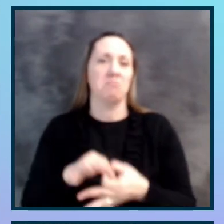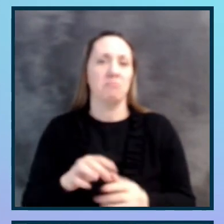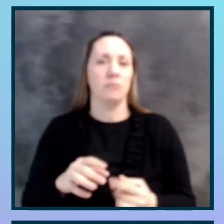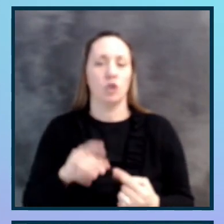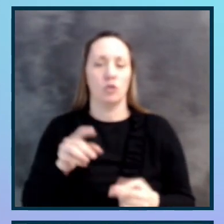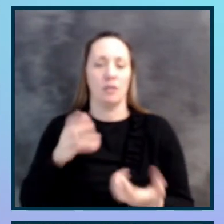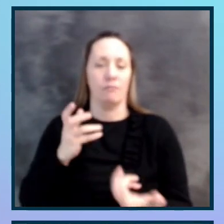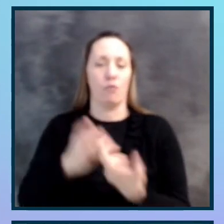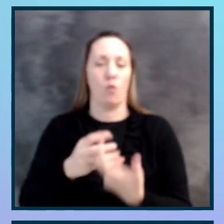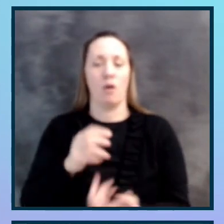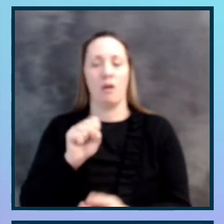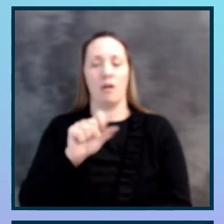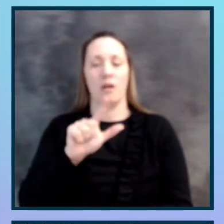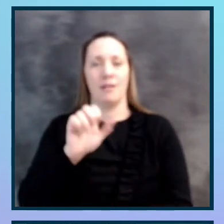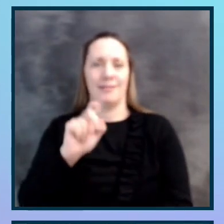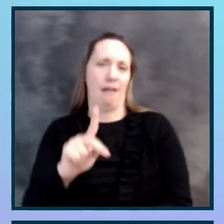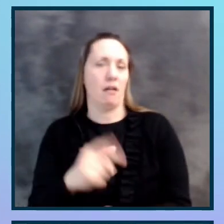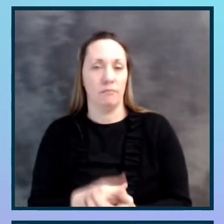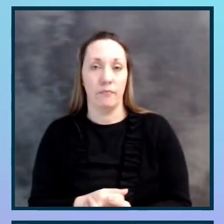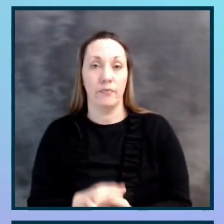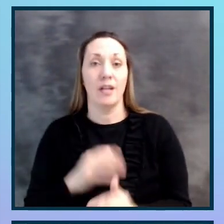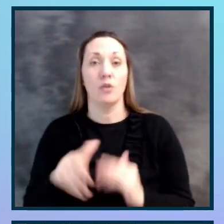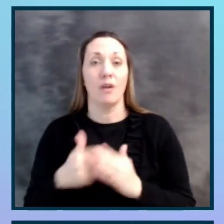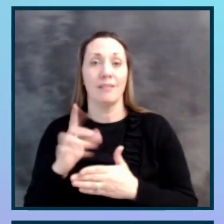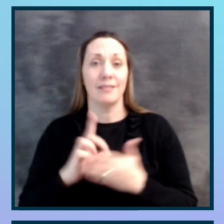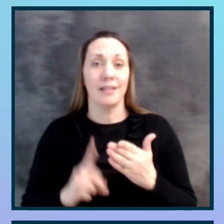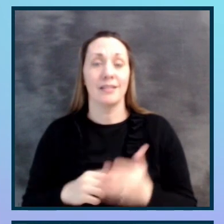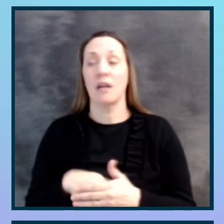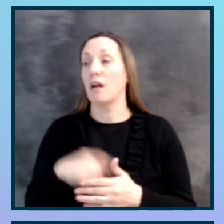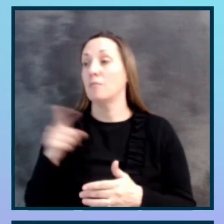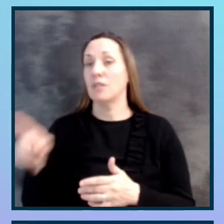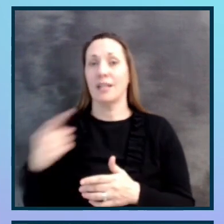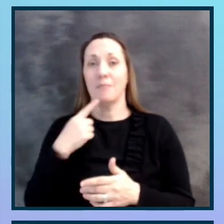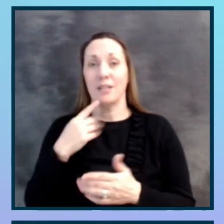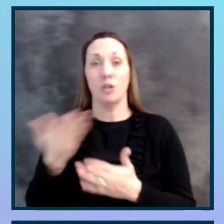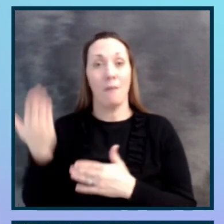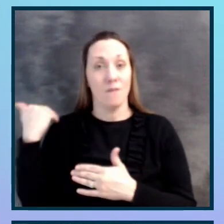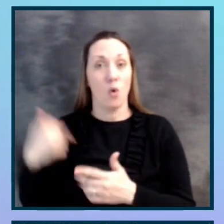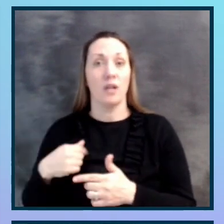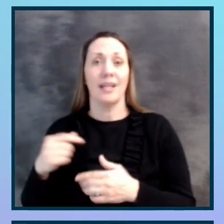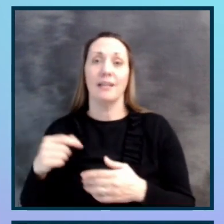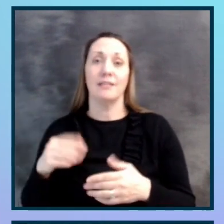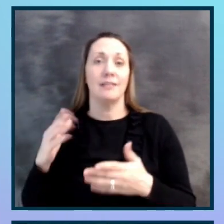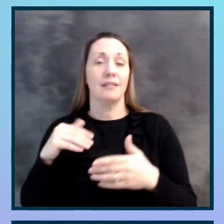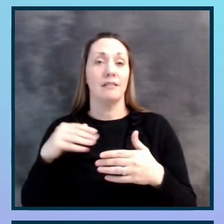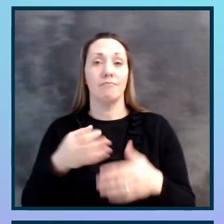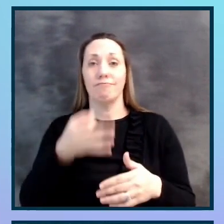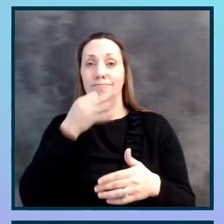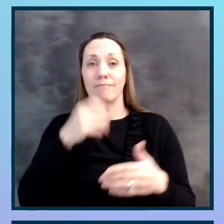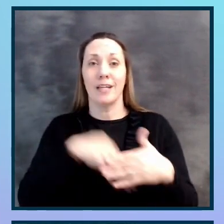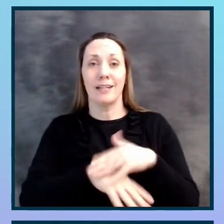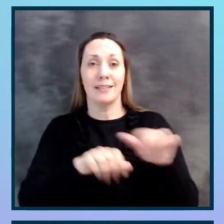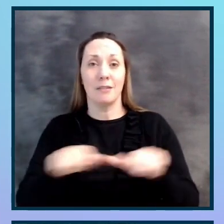Throughout this process, our designer, Andrew, who had mentioned before, his expertise in accessibility has been working in the space for a while.